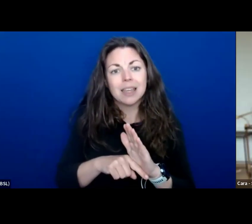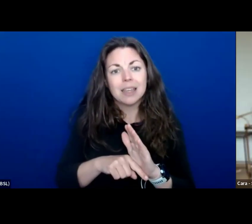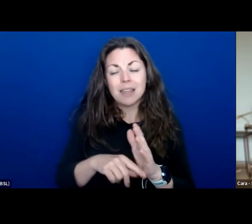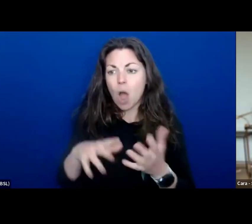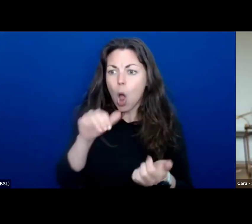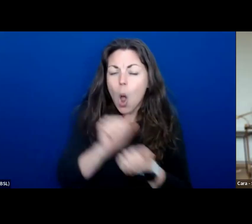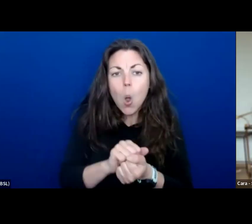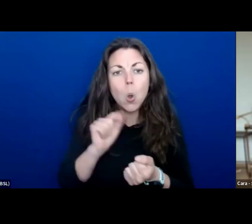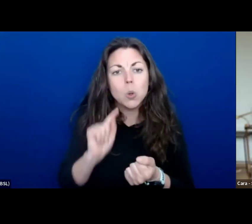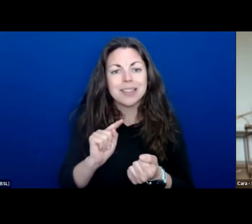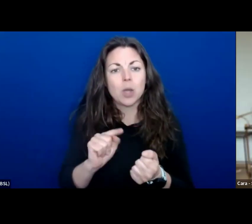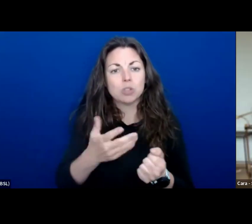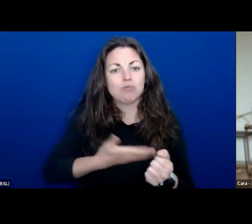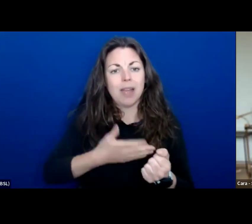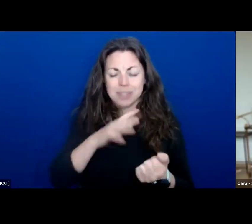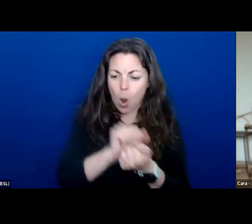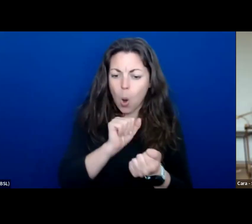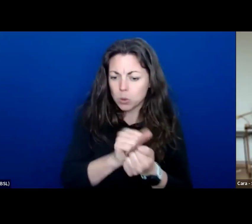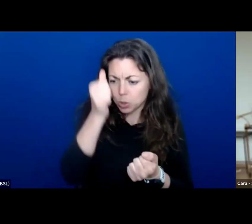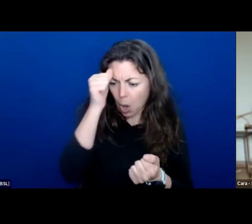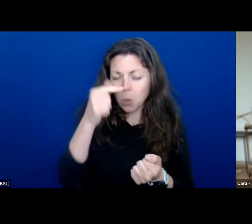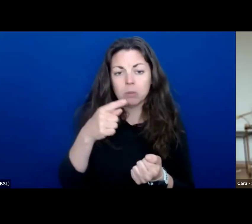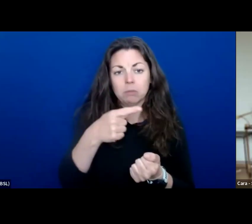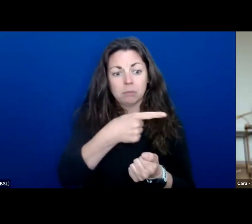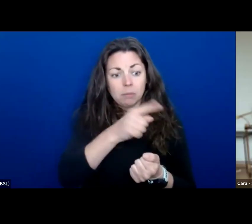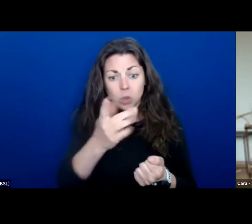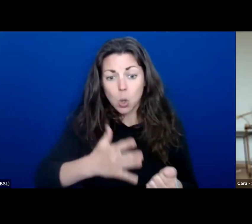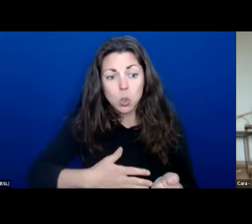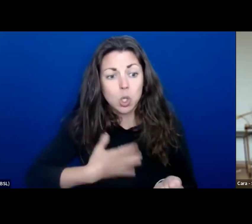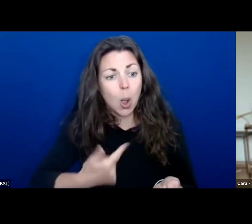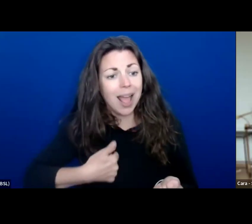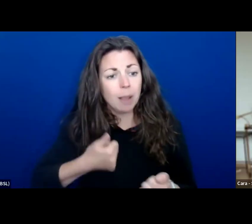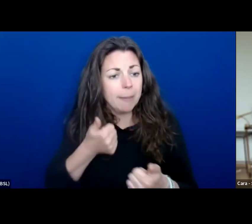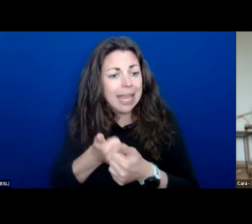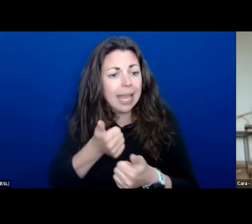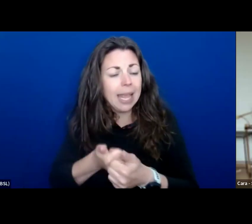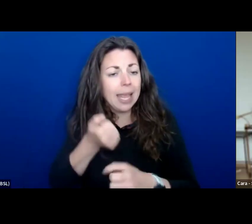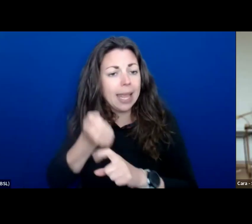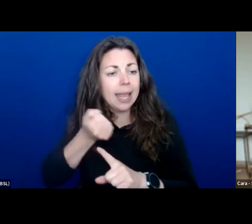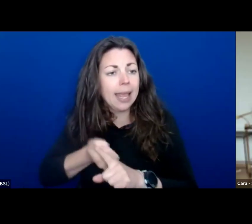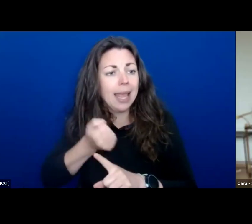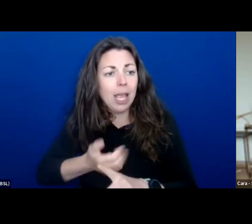I don't care if someone doesn't like what I'm advocating for. I don't care if they don't see